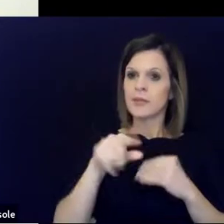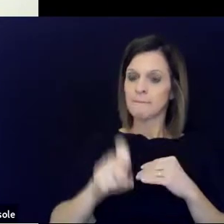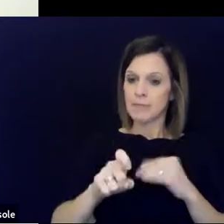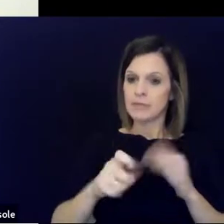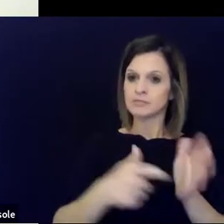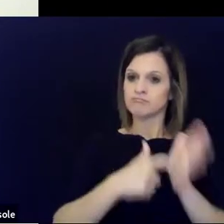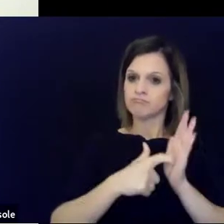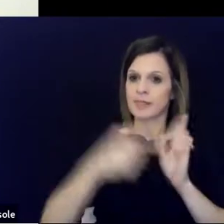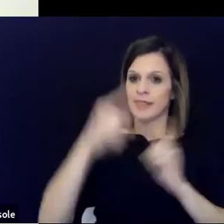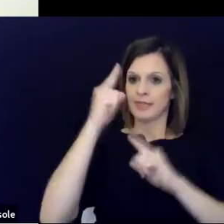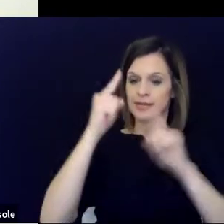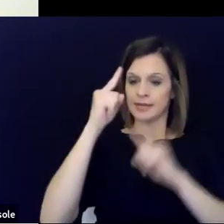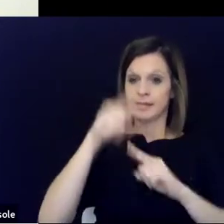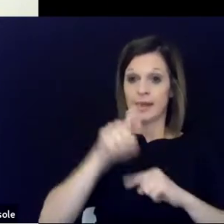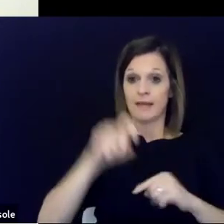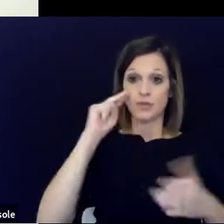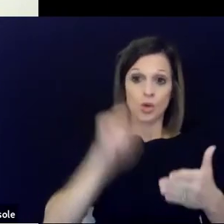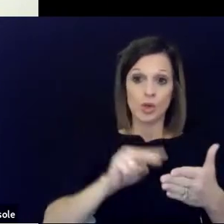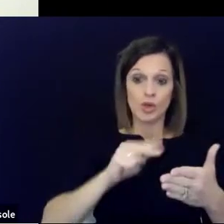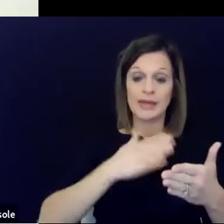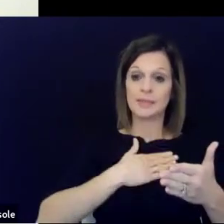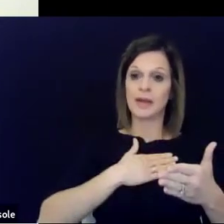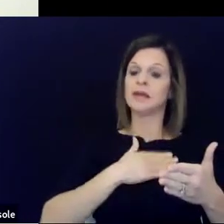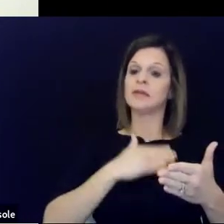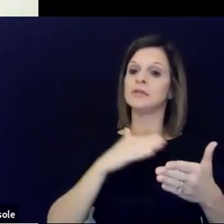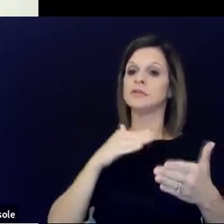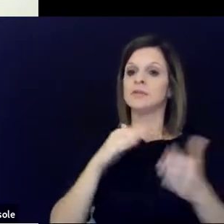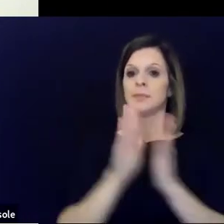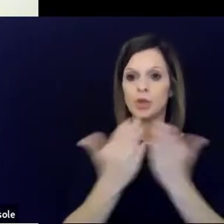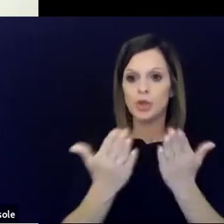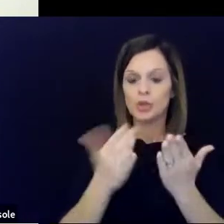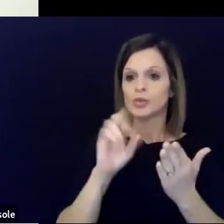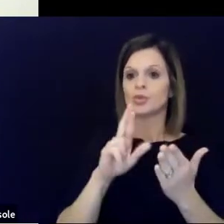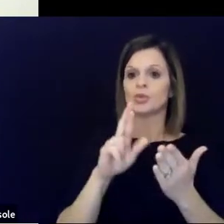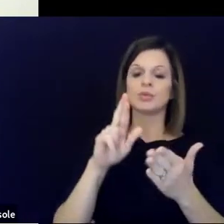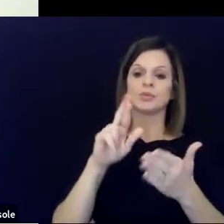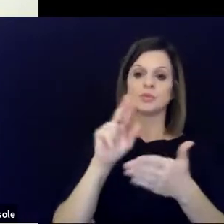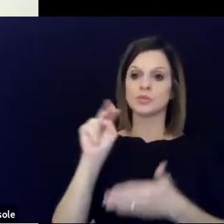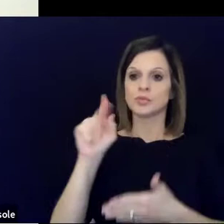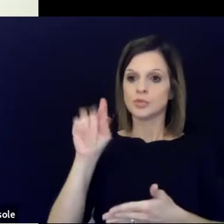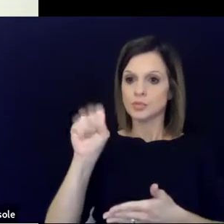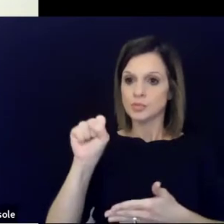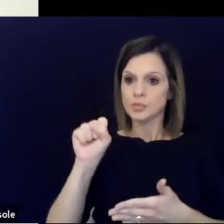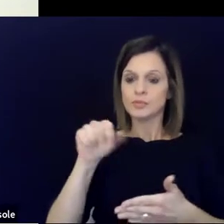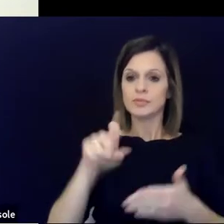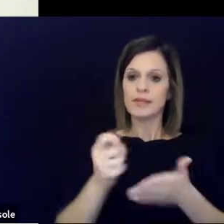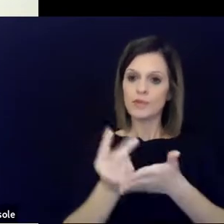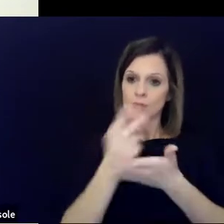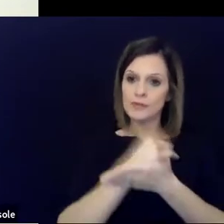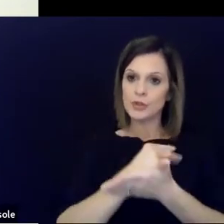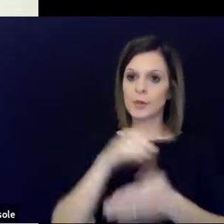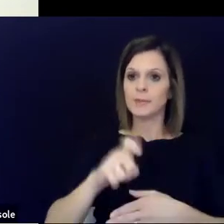I need to look at my materials. I need to review my materials. I need to think about the material for my class.